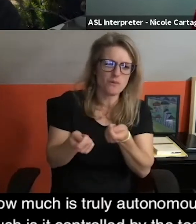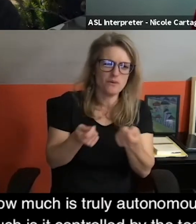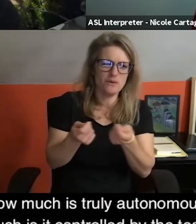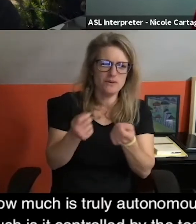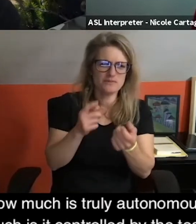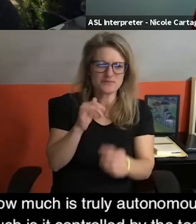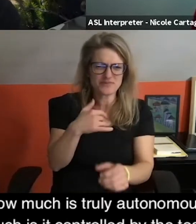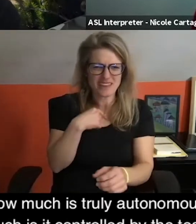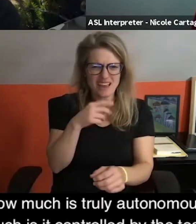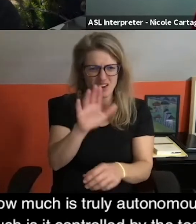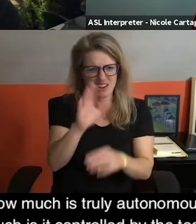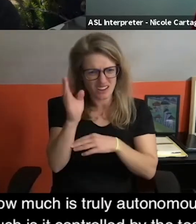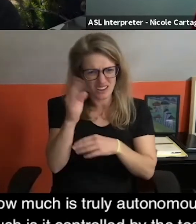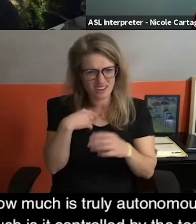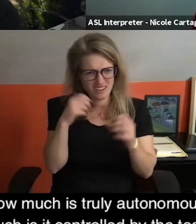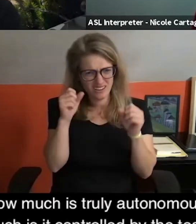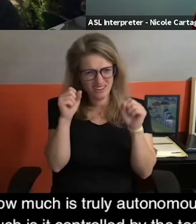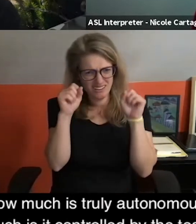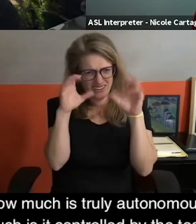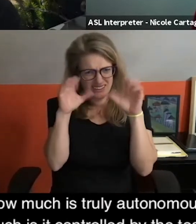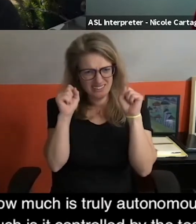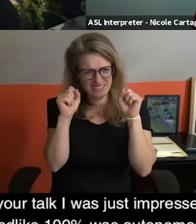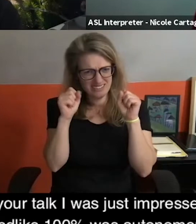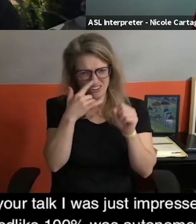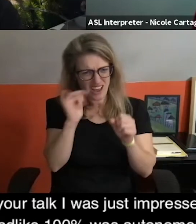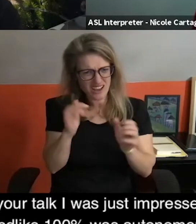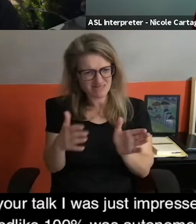and how much is it controlled by the team with your talk i was just